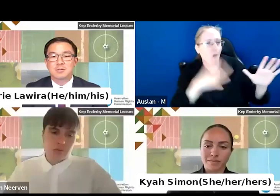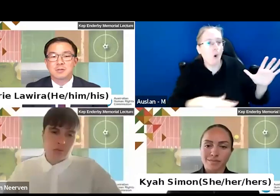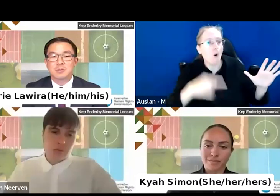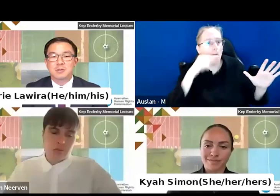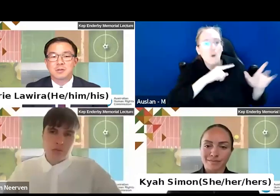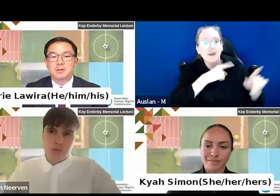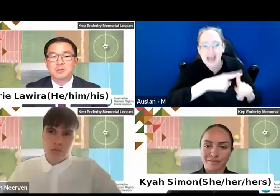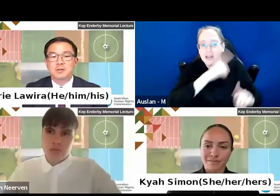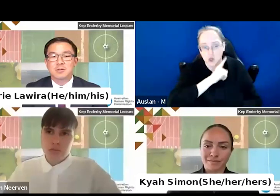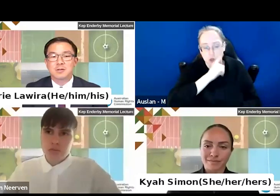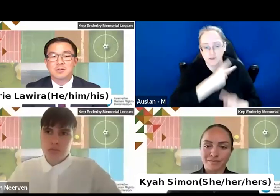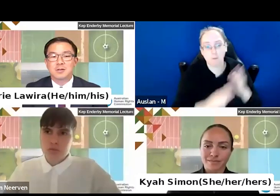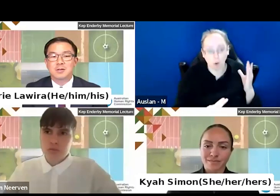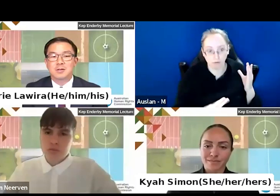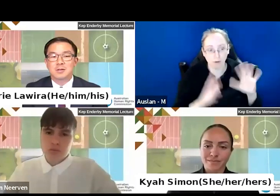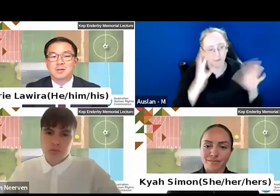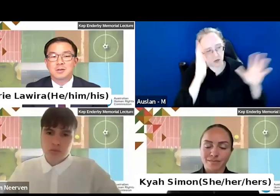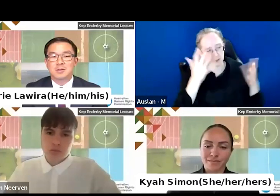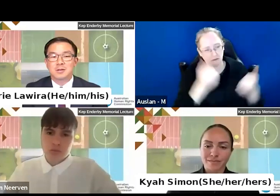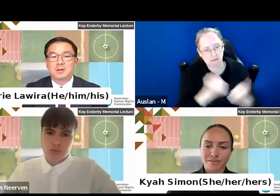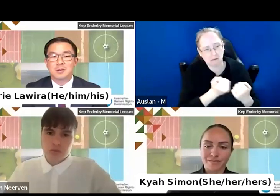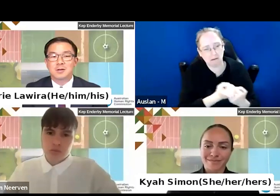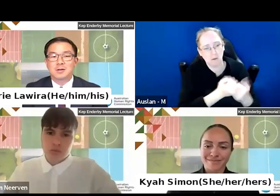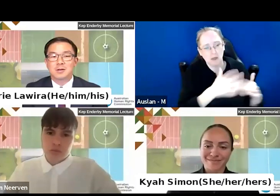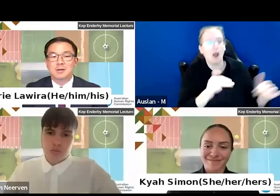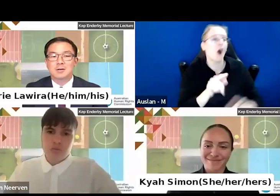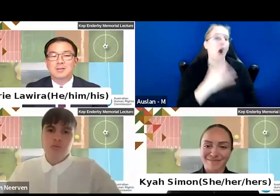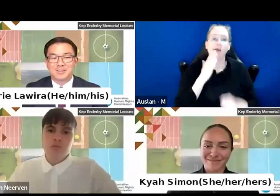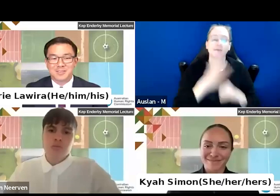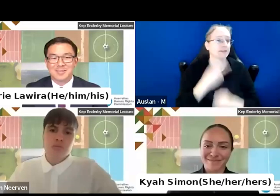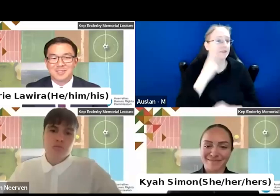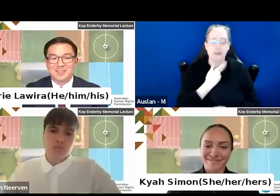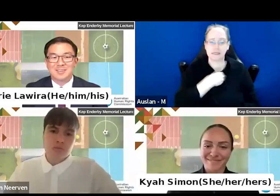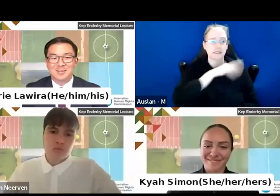I mean I have never seen a sea of scarves of Matildas get scarves